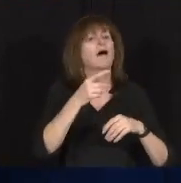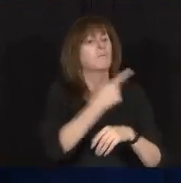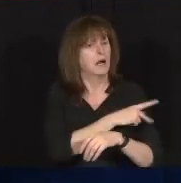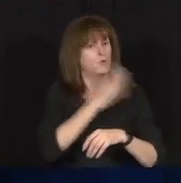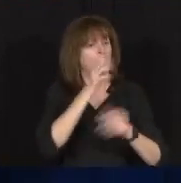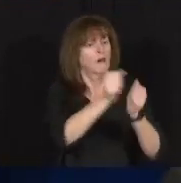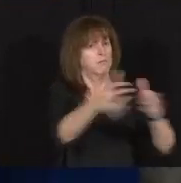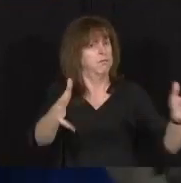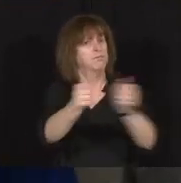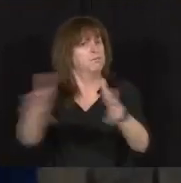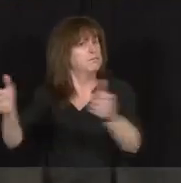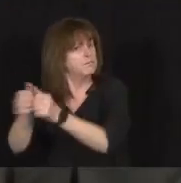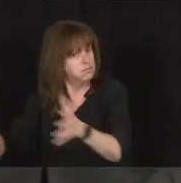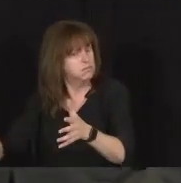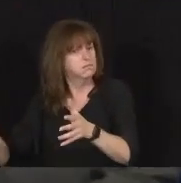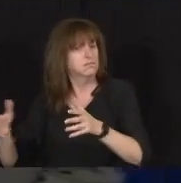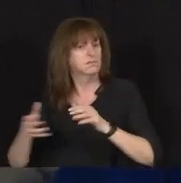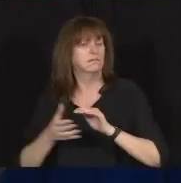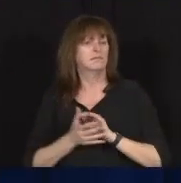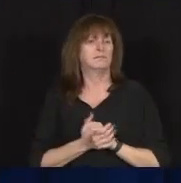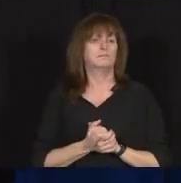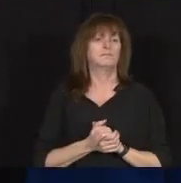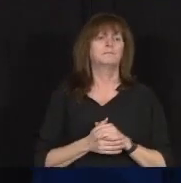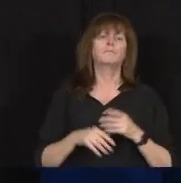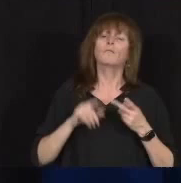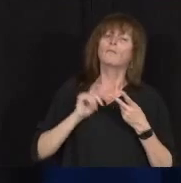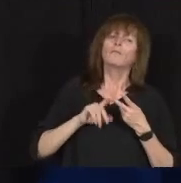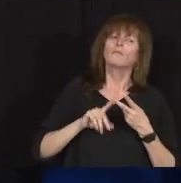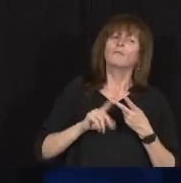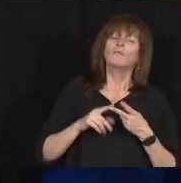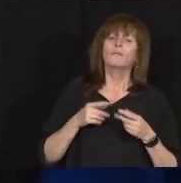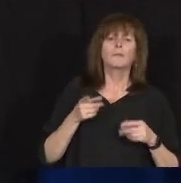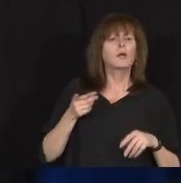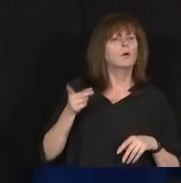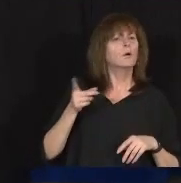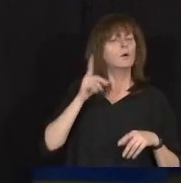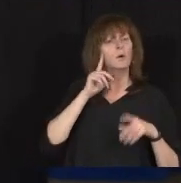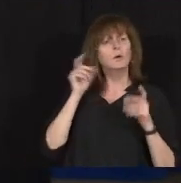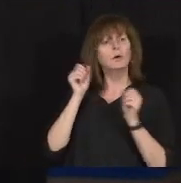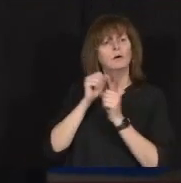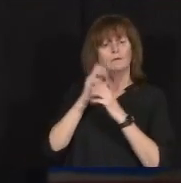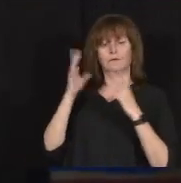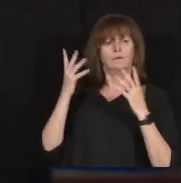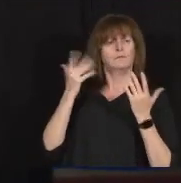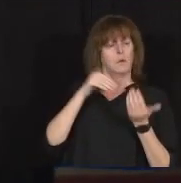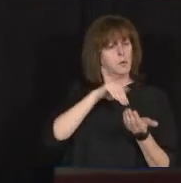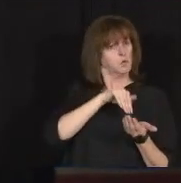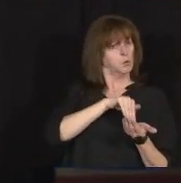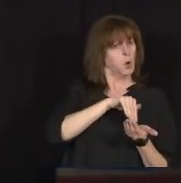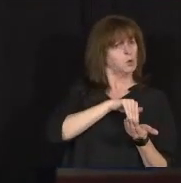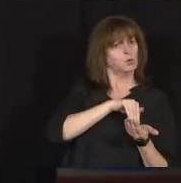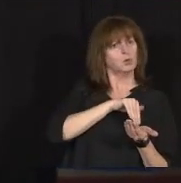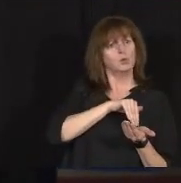y ou know a Dr. for example, t rained and certified and w orks in the Congo for example.